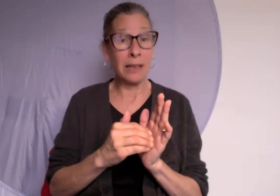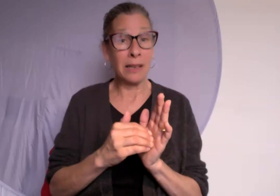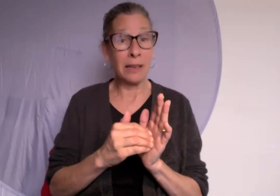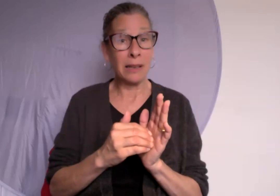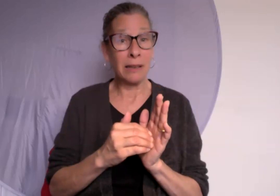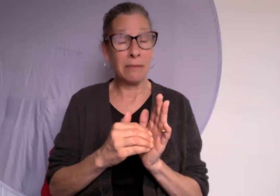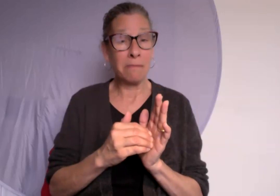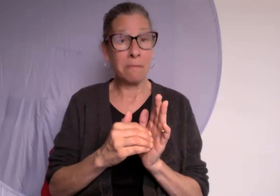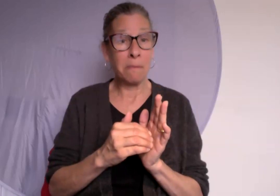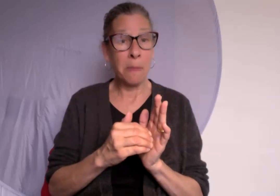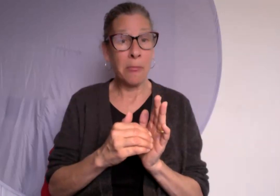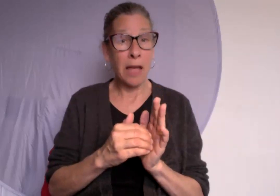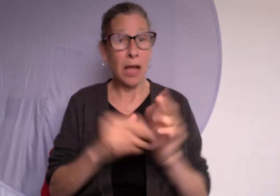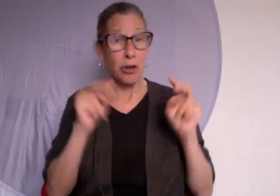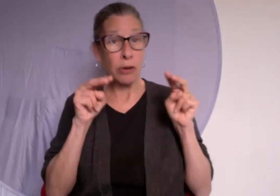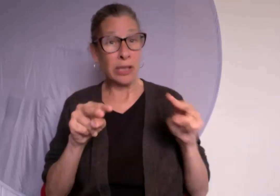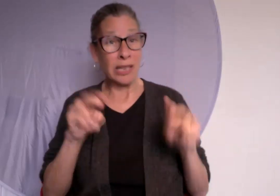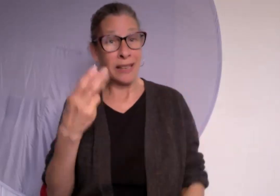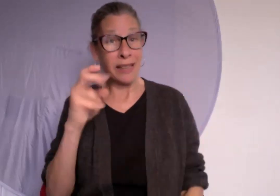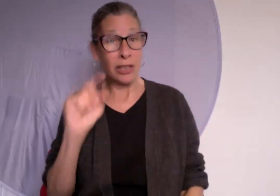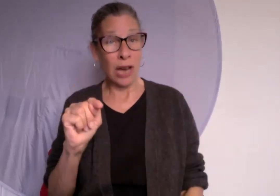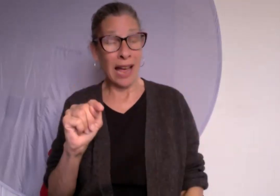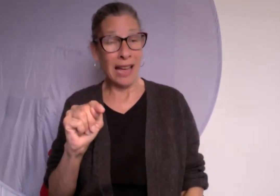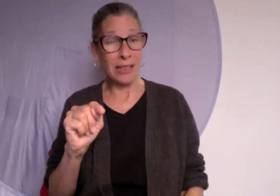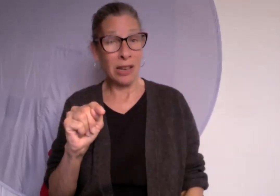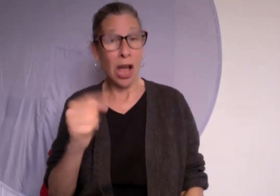to save the chat if you click on the three dots at the bottom of